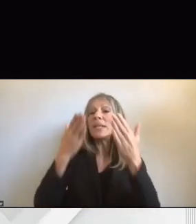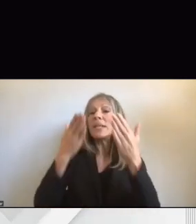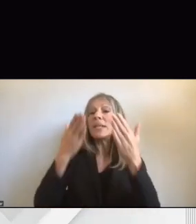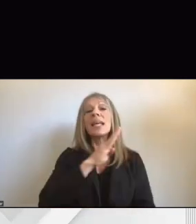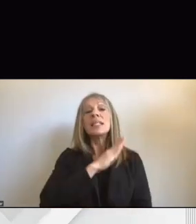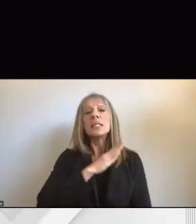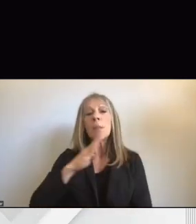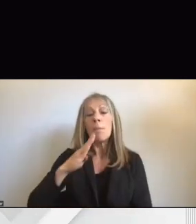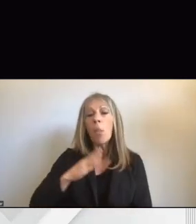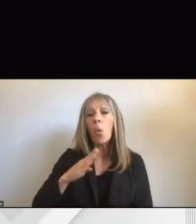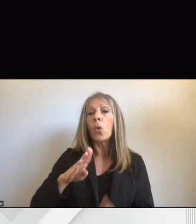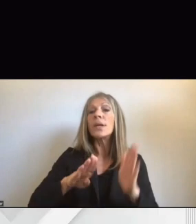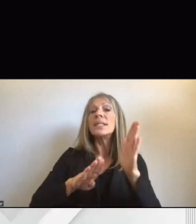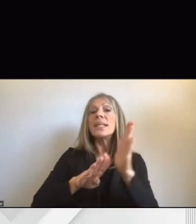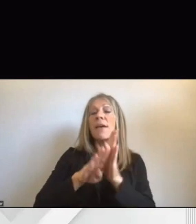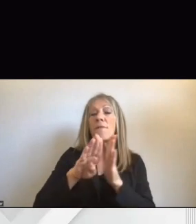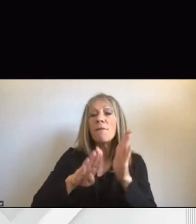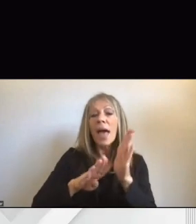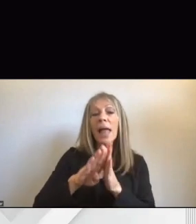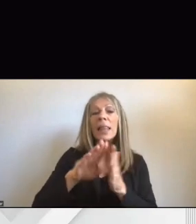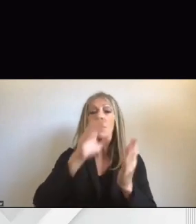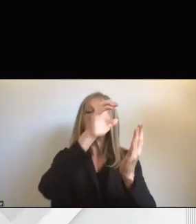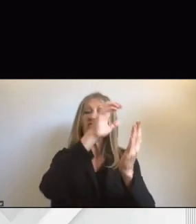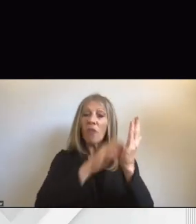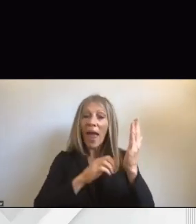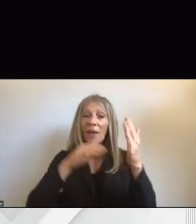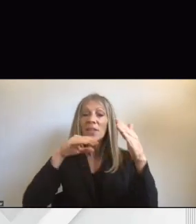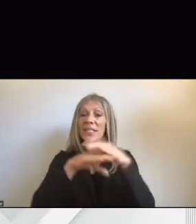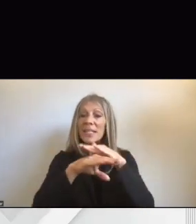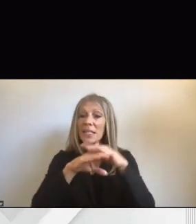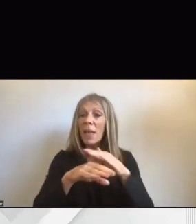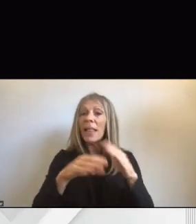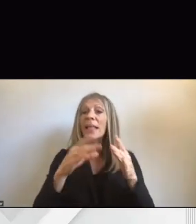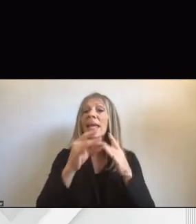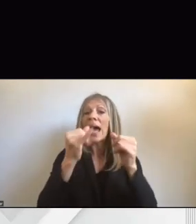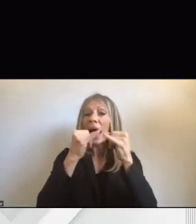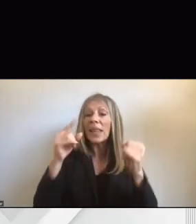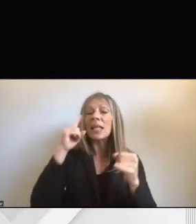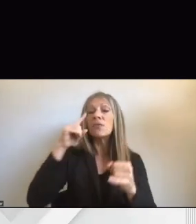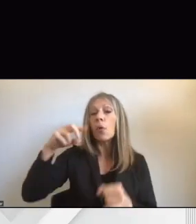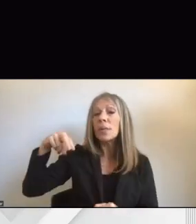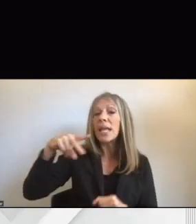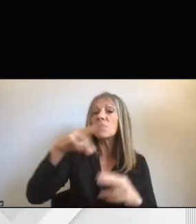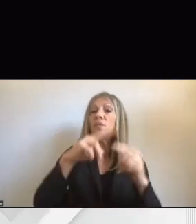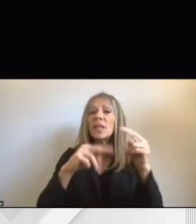developed draft accessibility guidelines for pedestrian facilities in the public right-of-way.